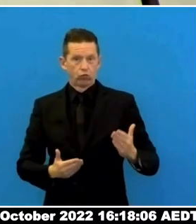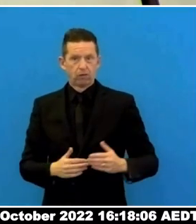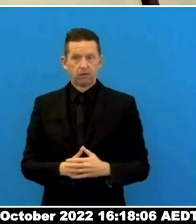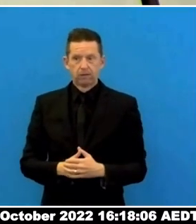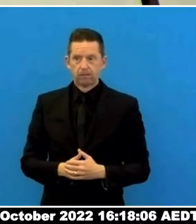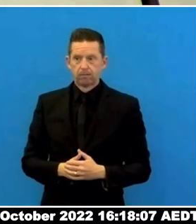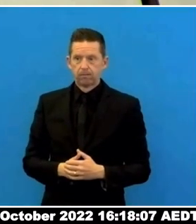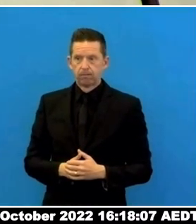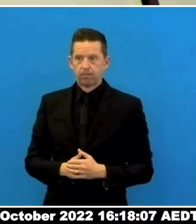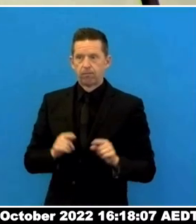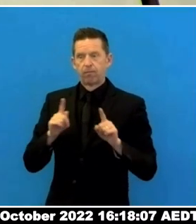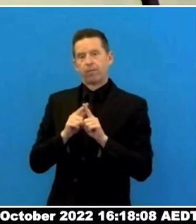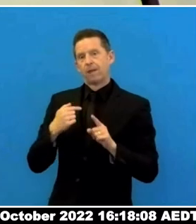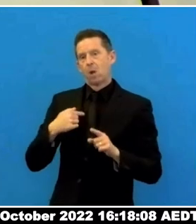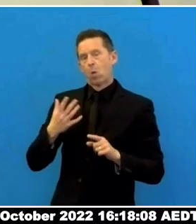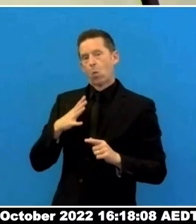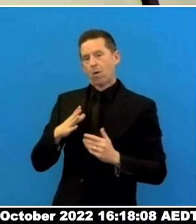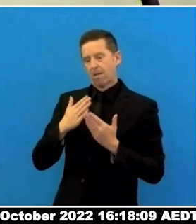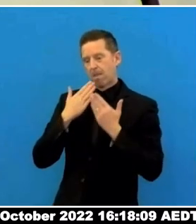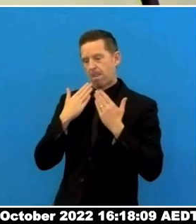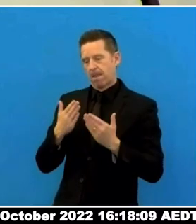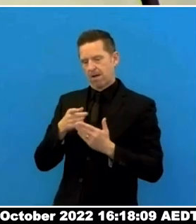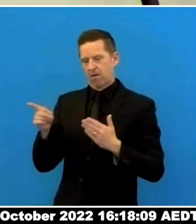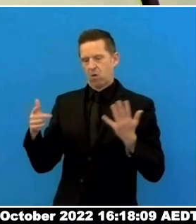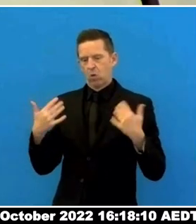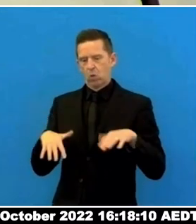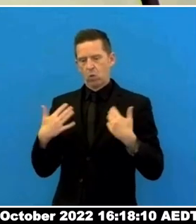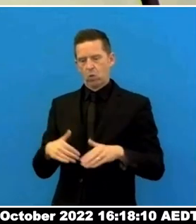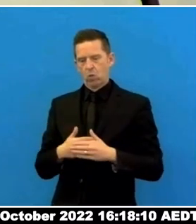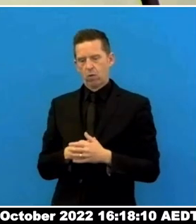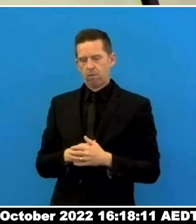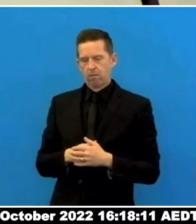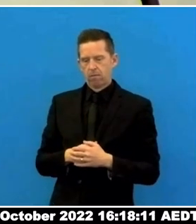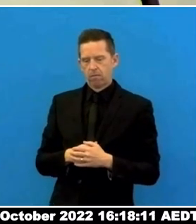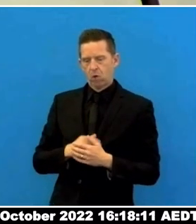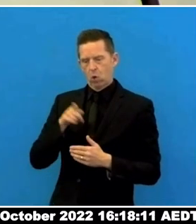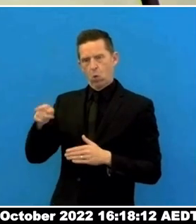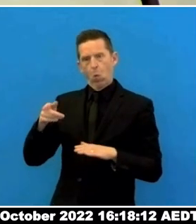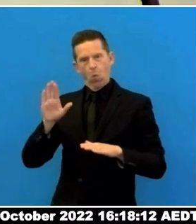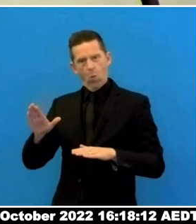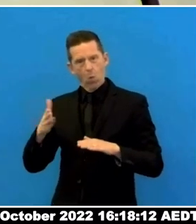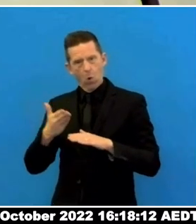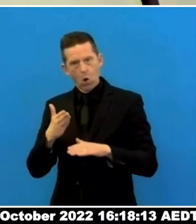And we also want to thank you for the work that you are doing, which is really very, very important.